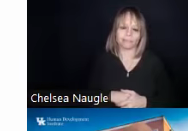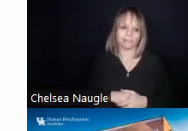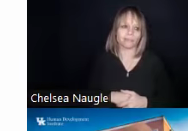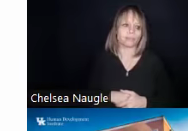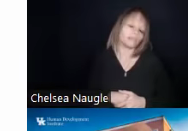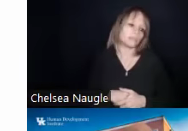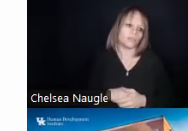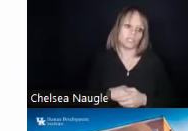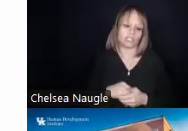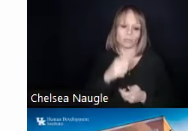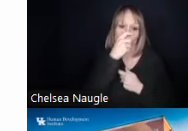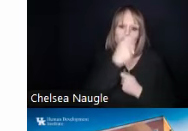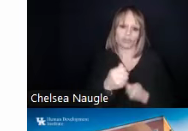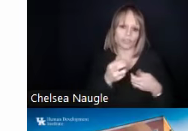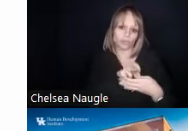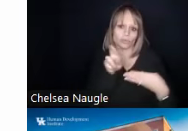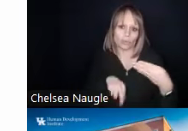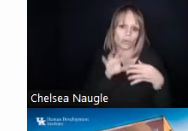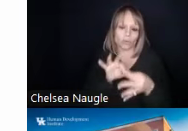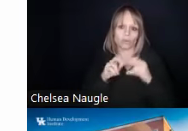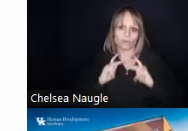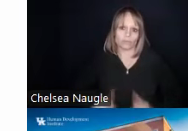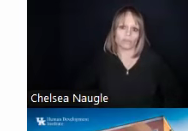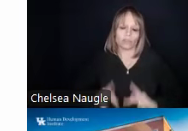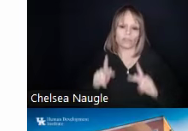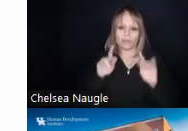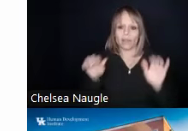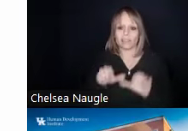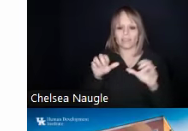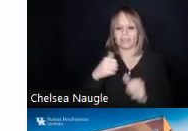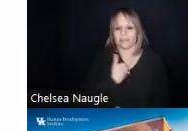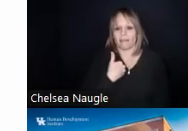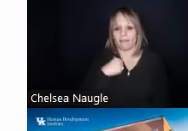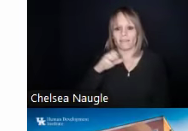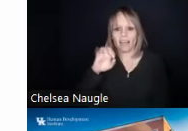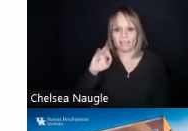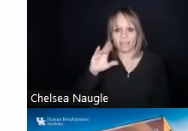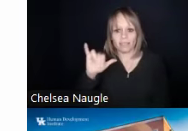findings on physical activity self-efficacy. Uh we also looked at as I said executive